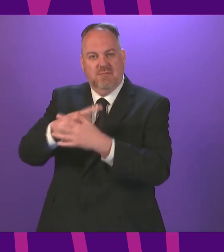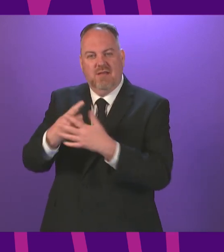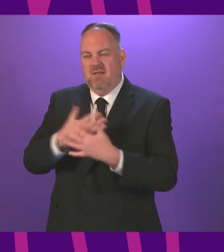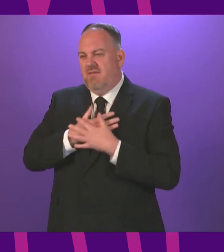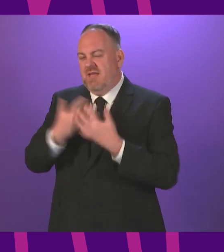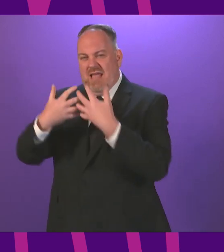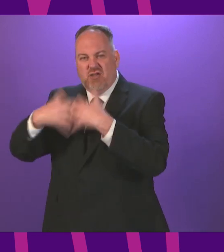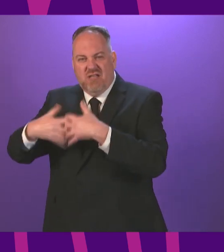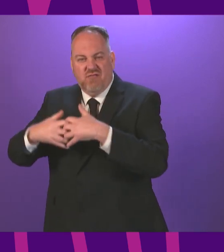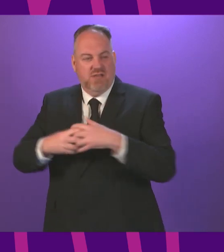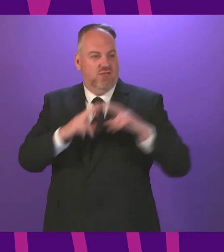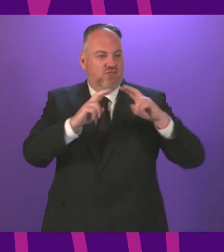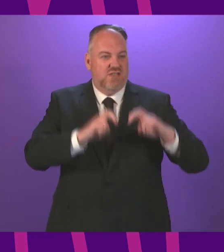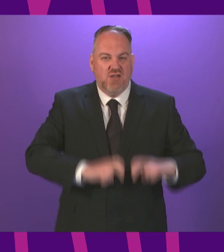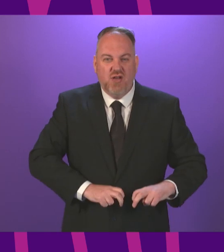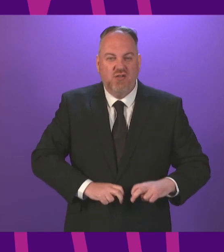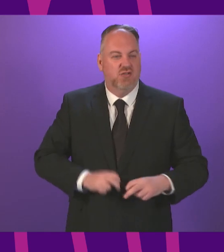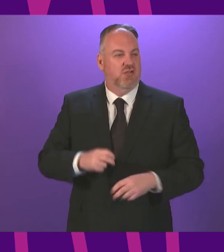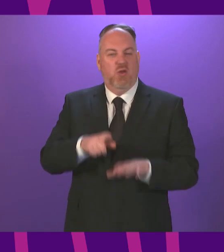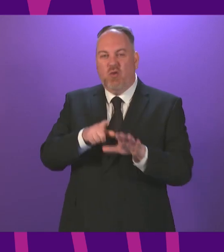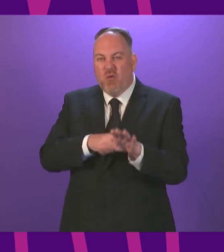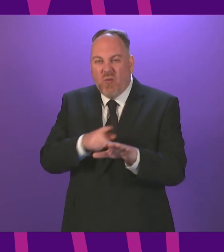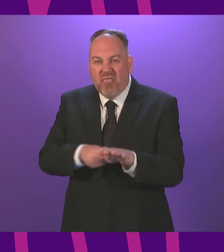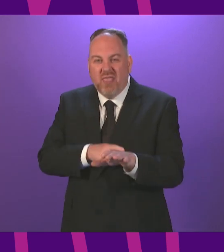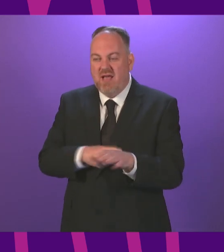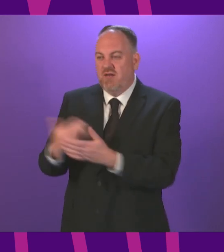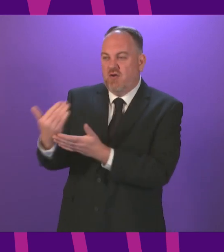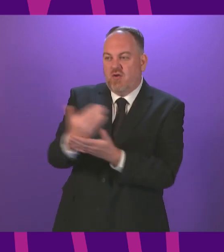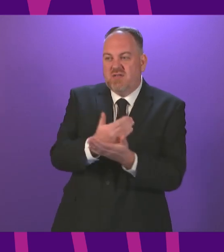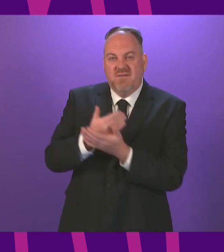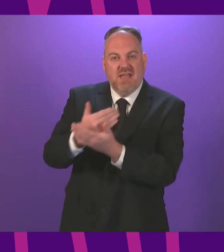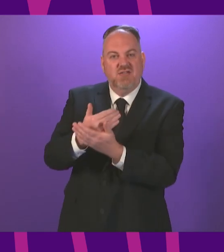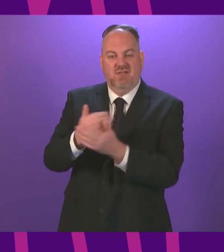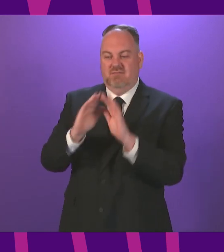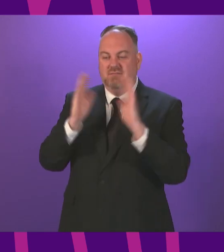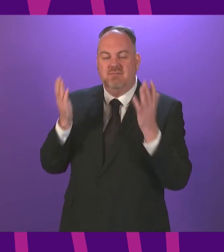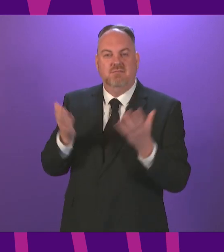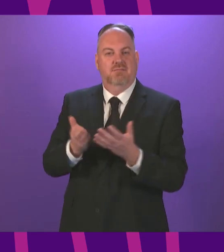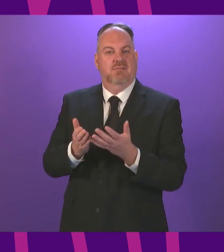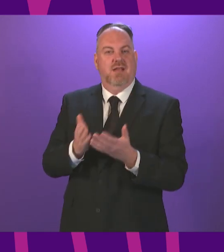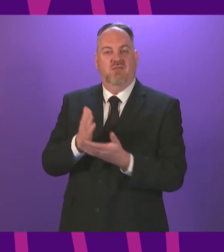research, youth, the outdoors and conservation. In a life that could so easily have been about one